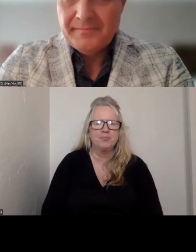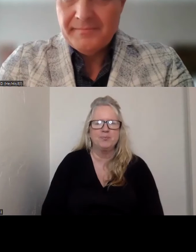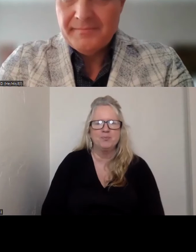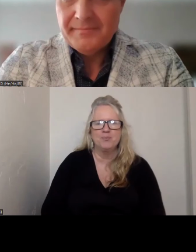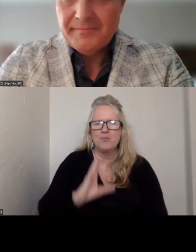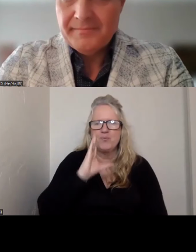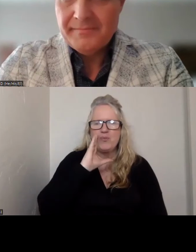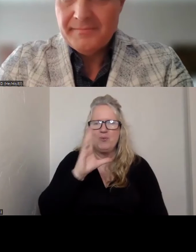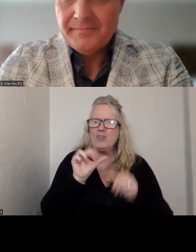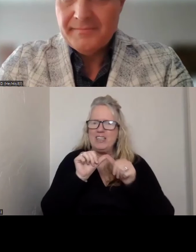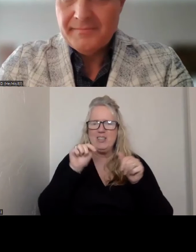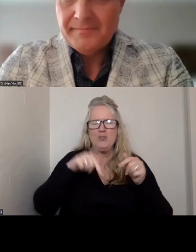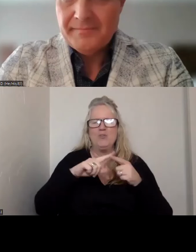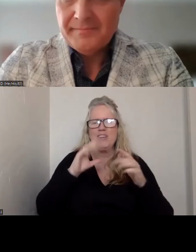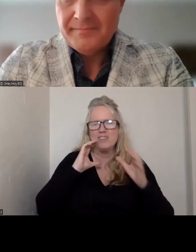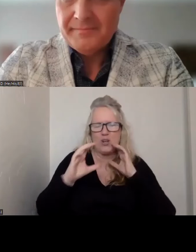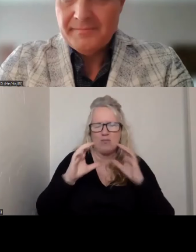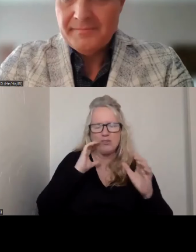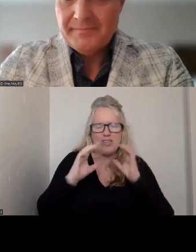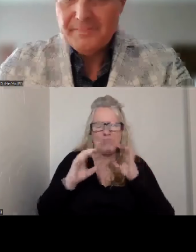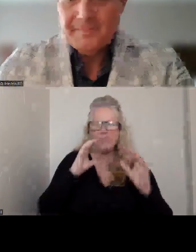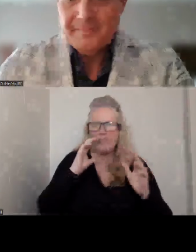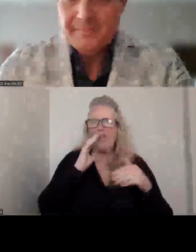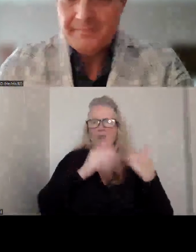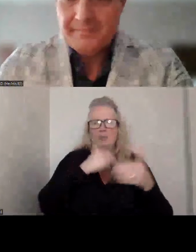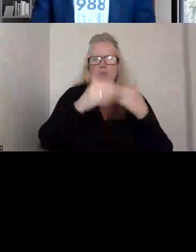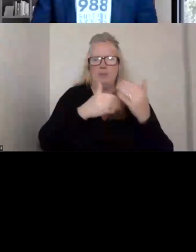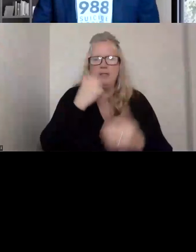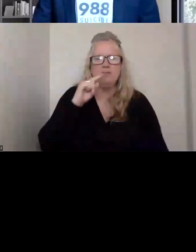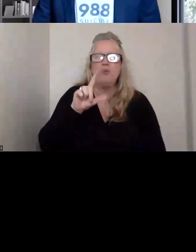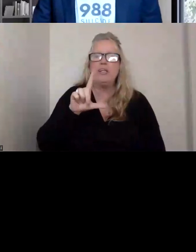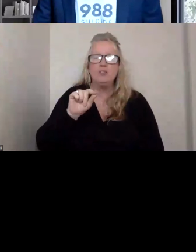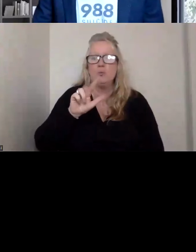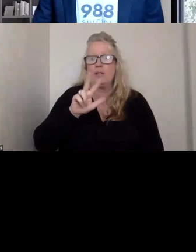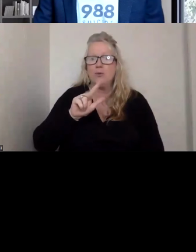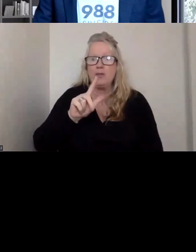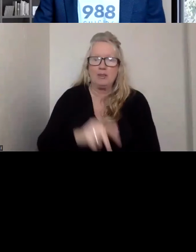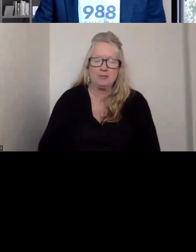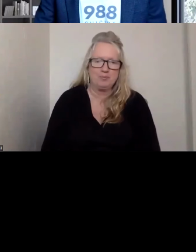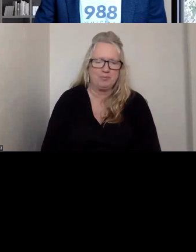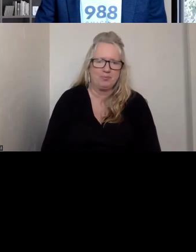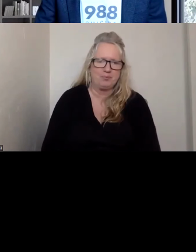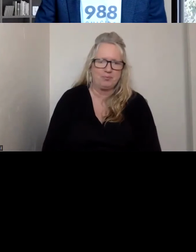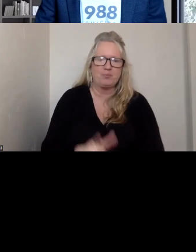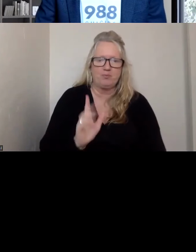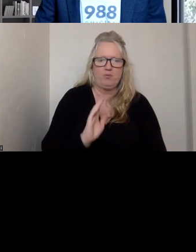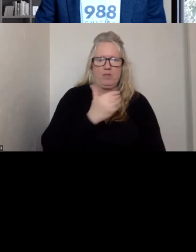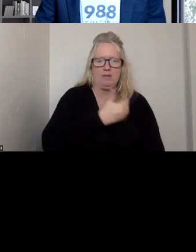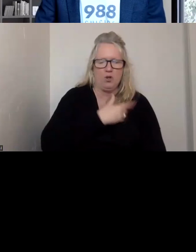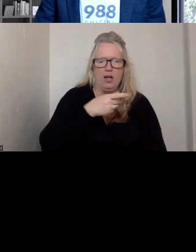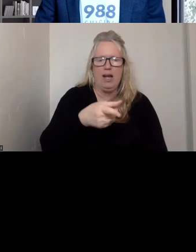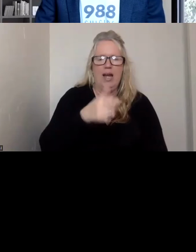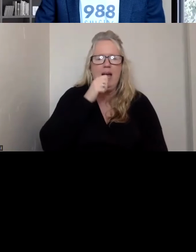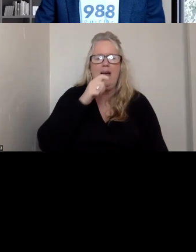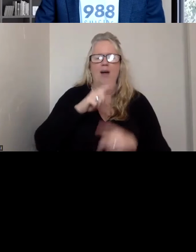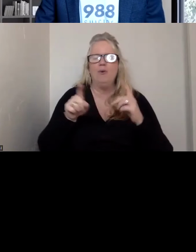THIS CONVERSATION GOING ON AS WE PROCEED TO 2023. LET'S TURN TO THE HOT SEAT TODAY.